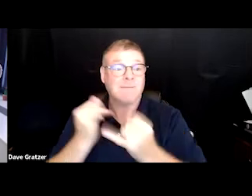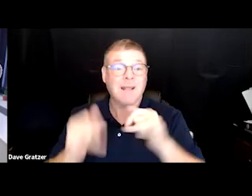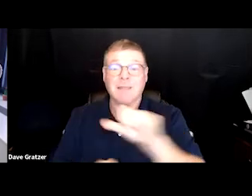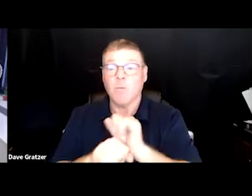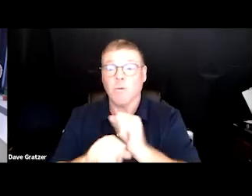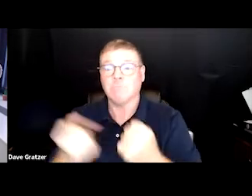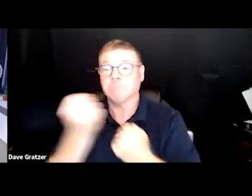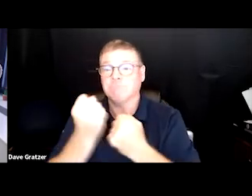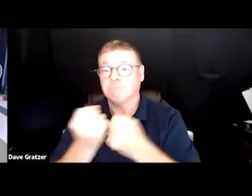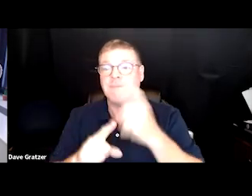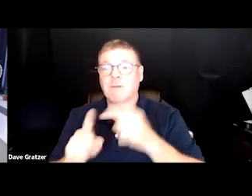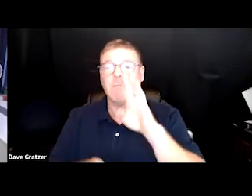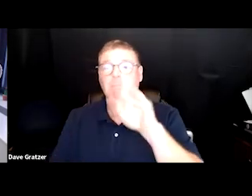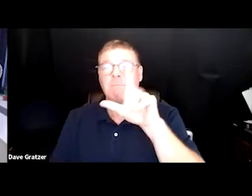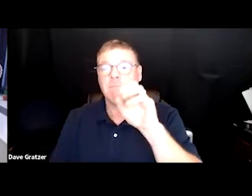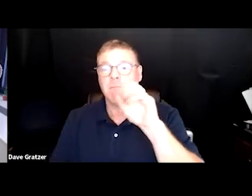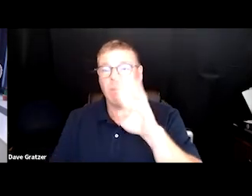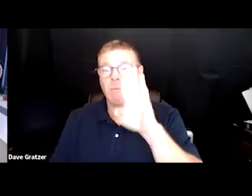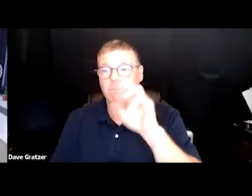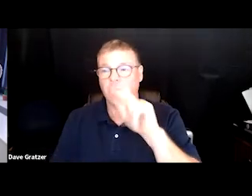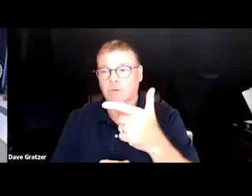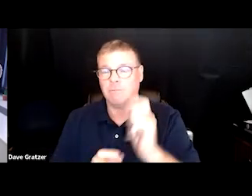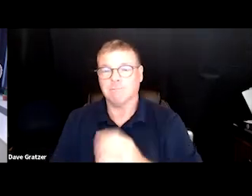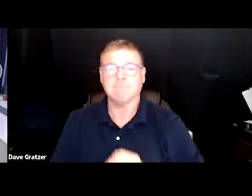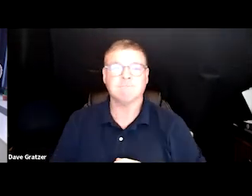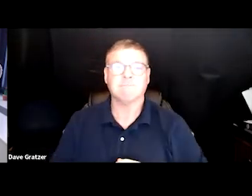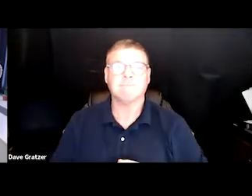by a grant from Bloomberg Philanthropies. And with that,